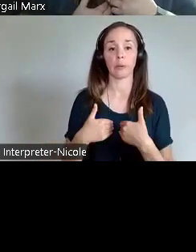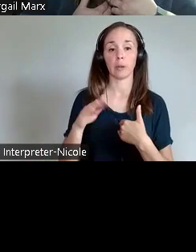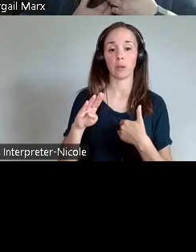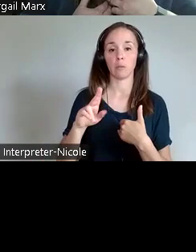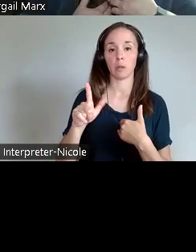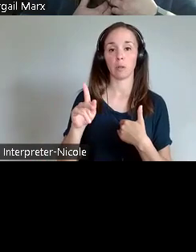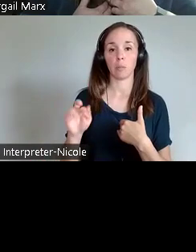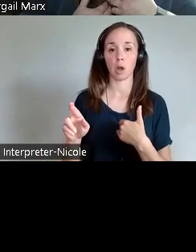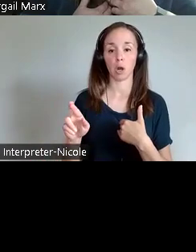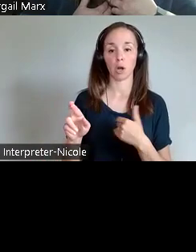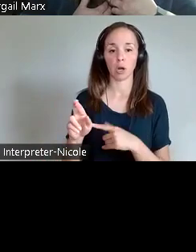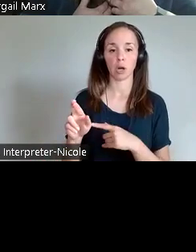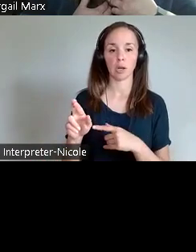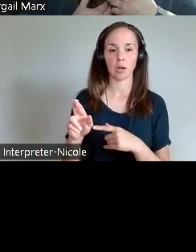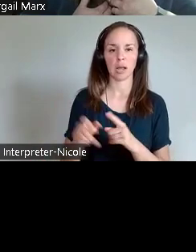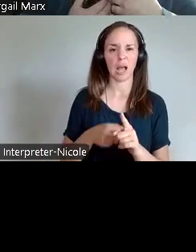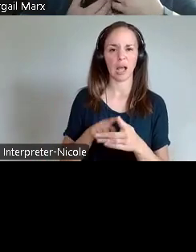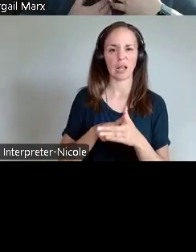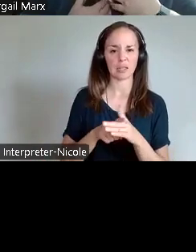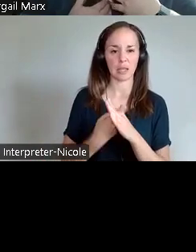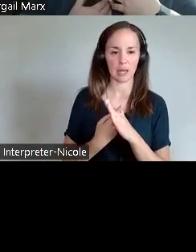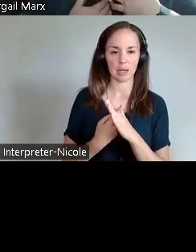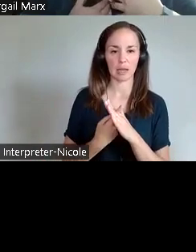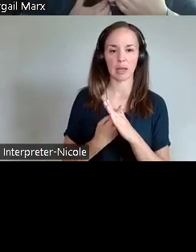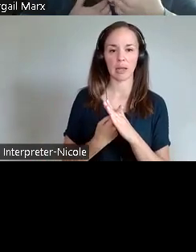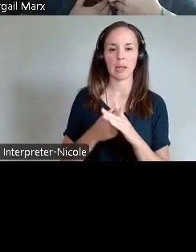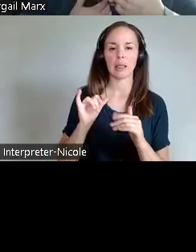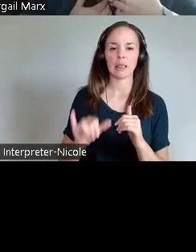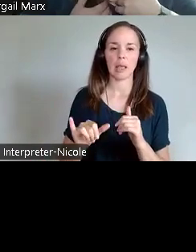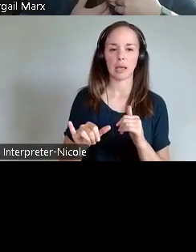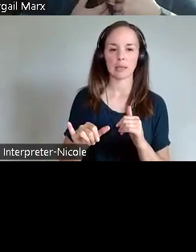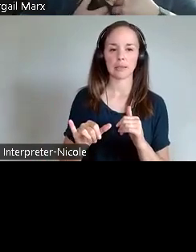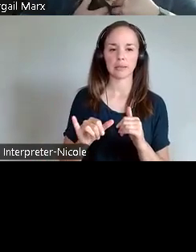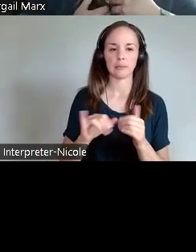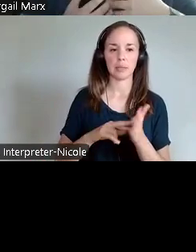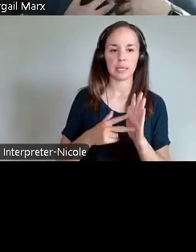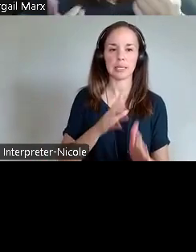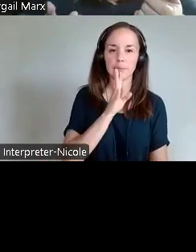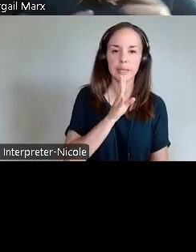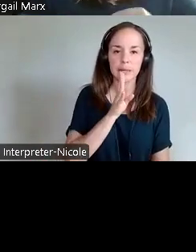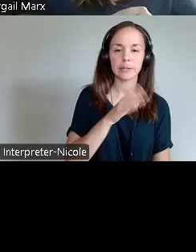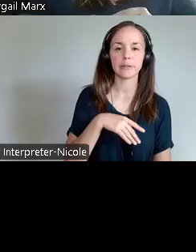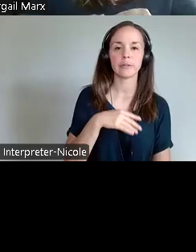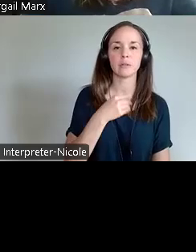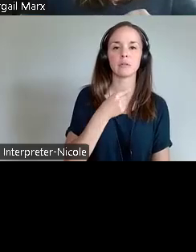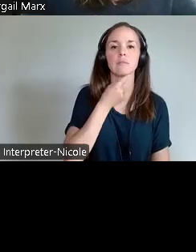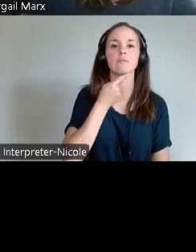bulbar onset, which starts more with speech and swallowing and breathing and moves outward.